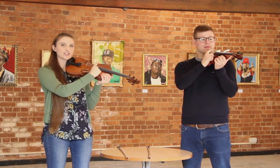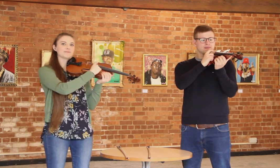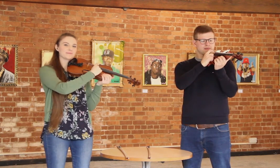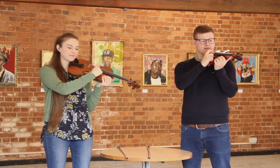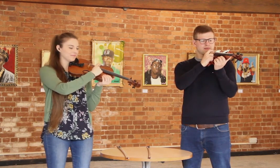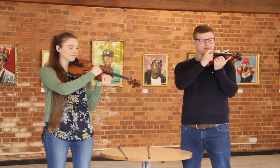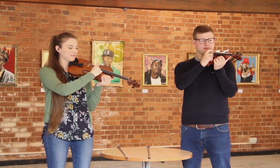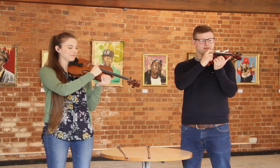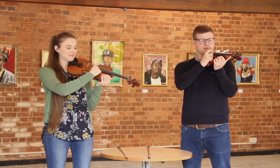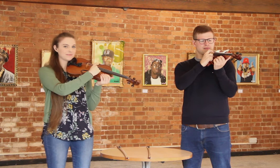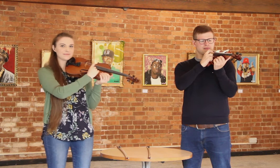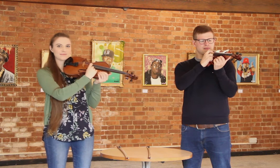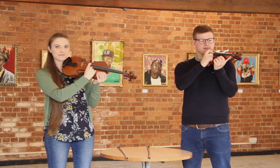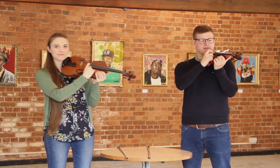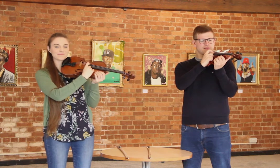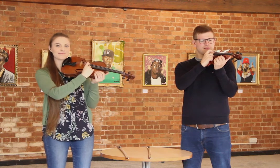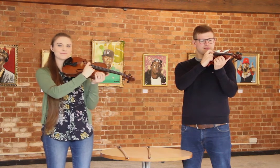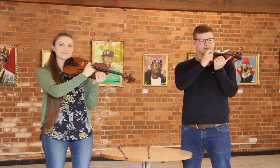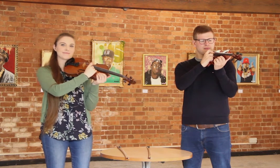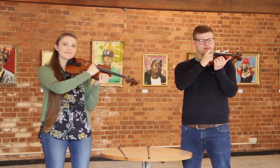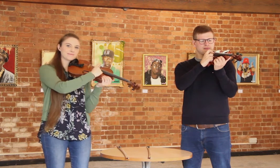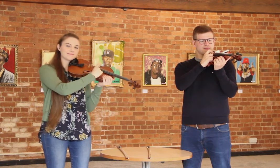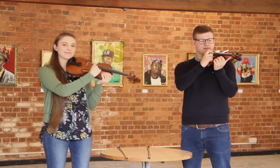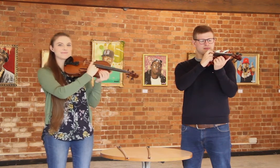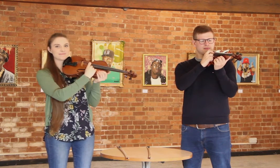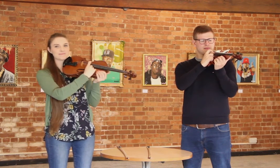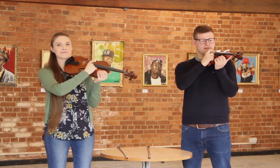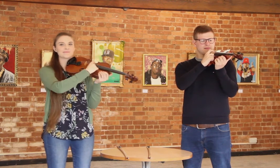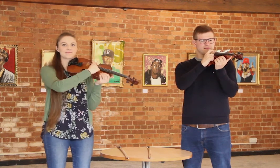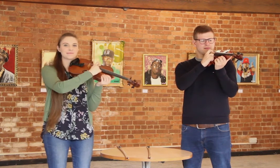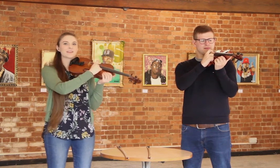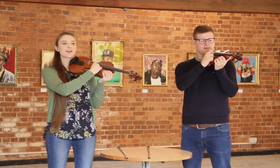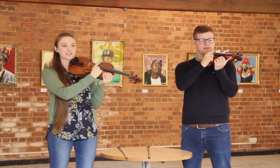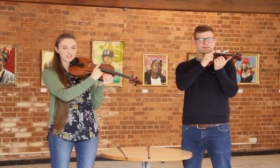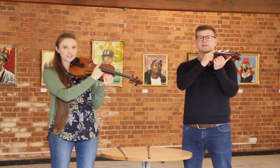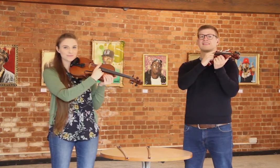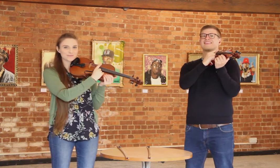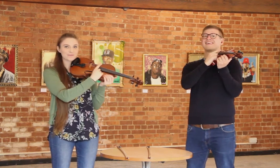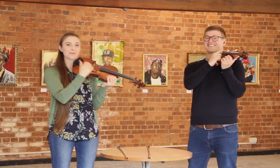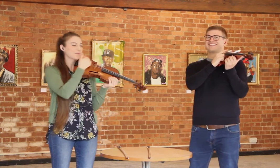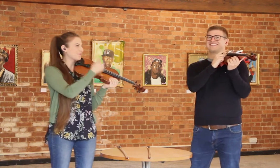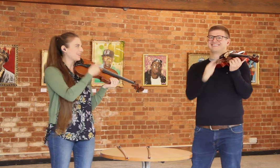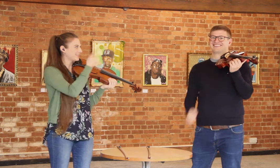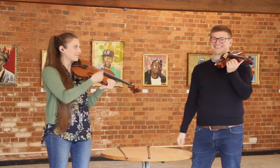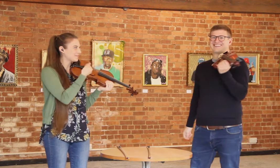VIOLINS BEING PLUCKED DDDD, AAAA, D, A, D, sh! Well done!